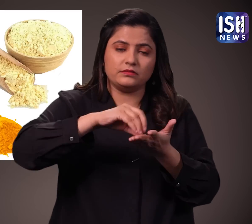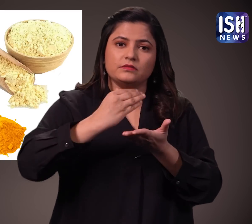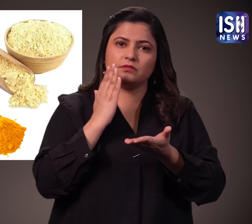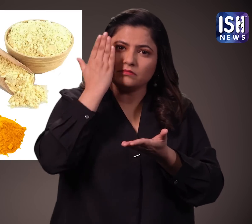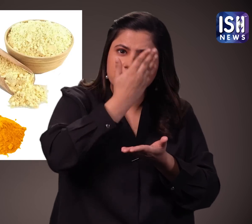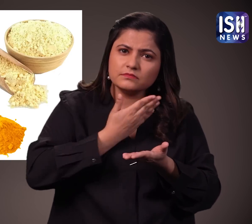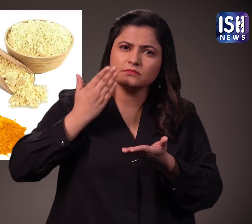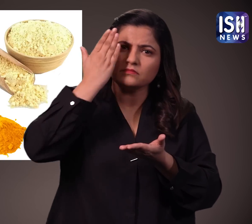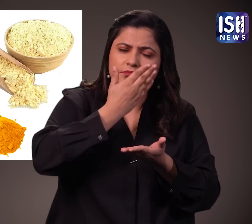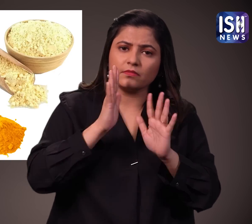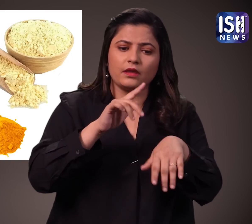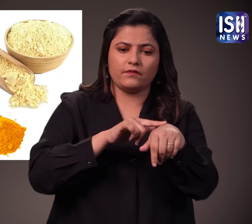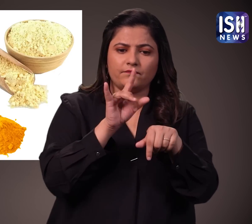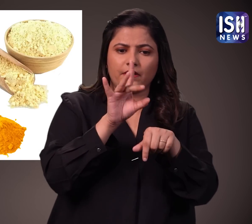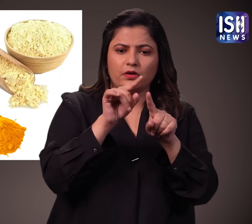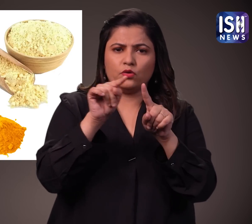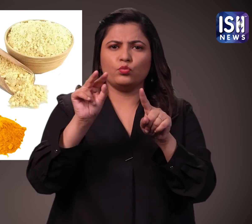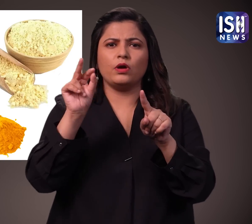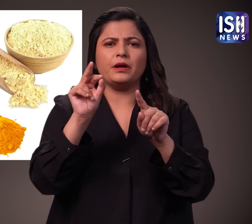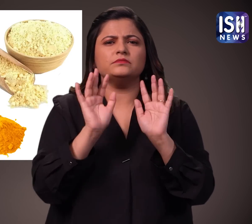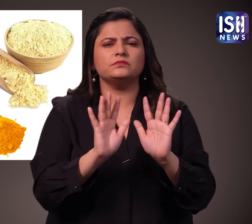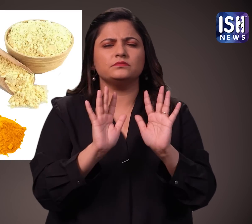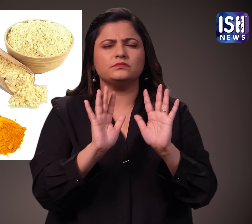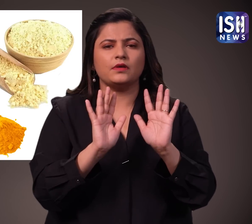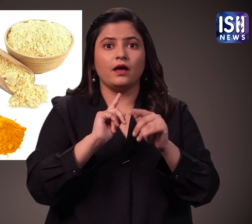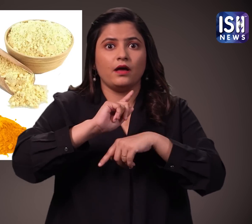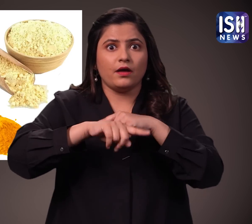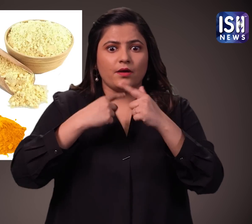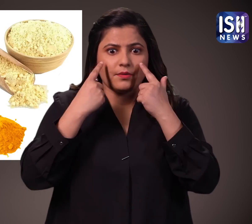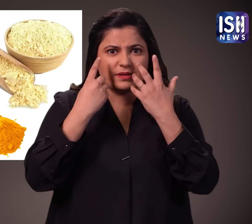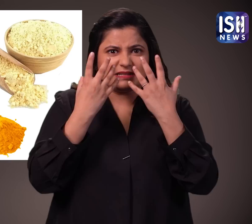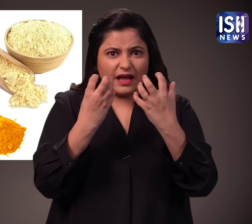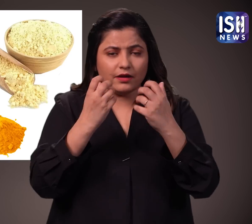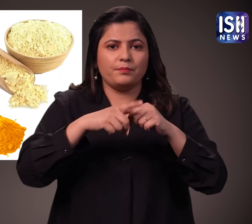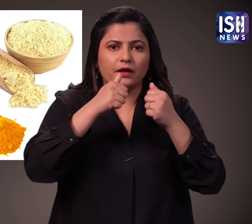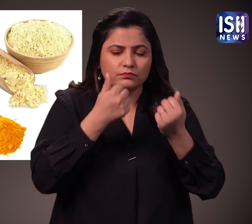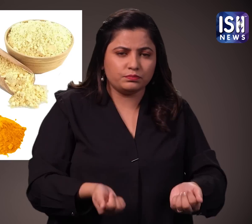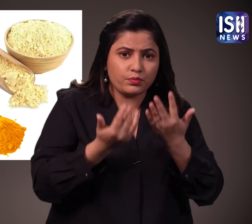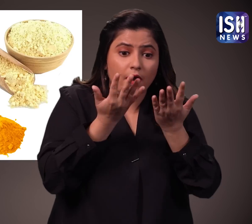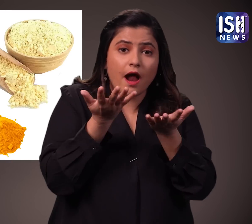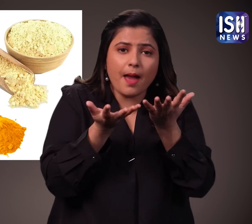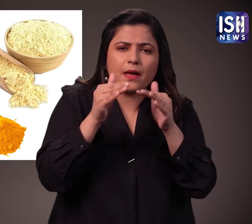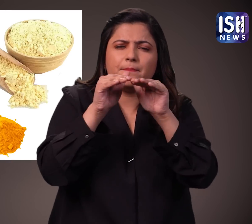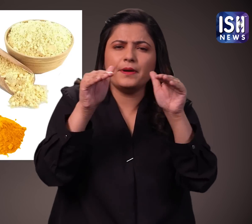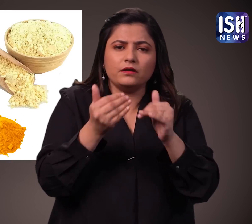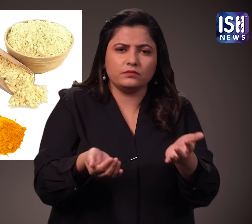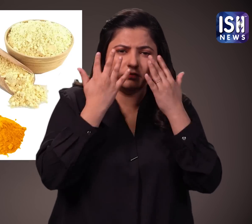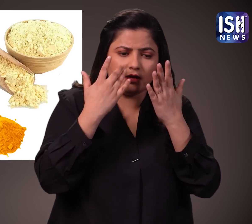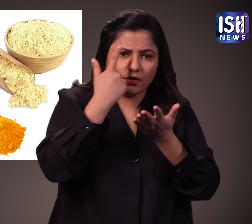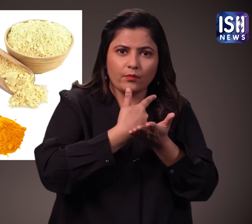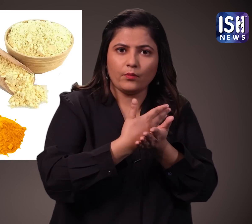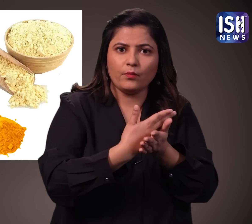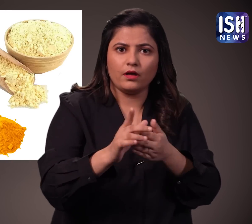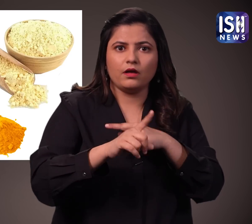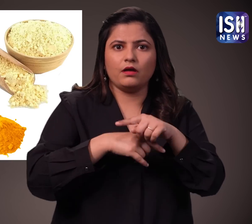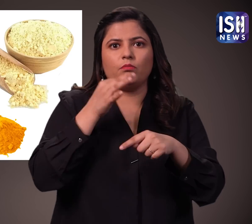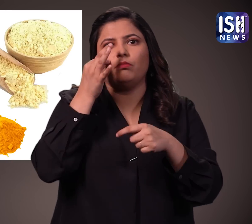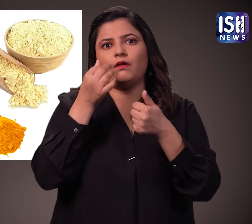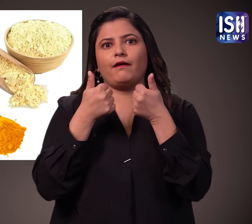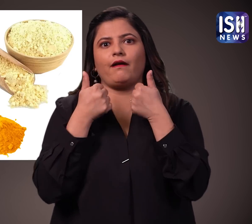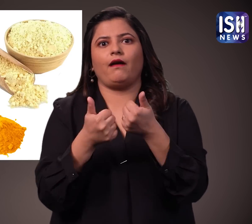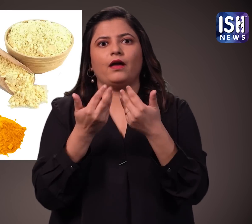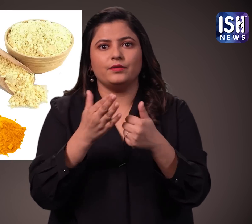Apply this paste on your face as a mask. Leave it on for 15-20 minutes, and then wash it off with face wash & lukewarm water.